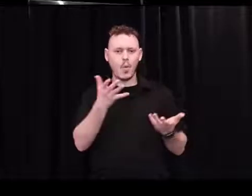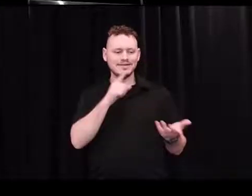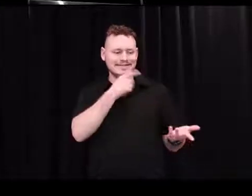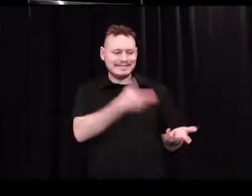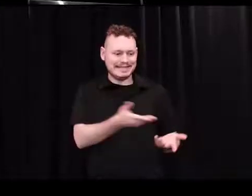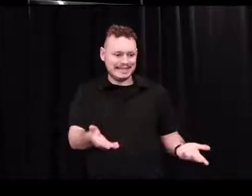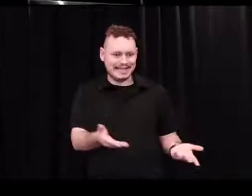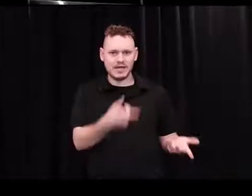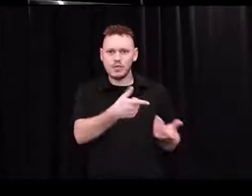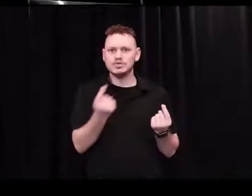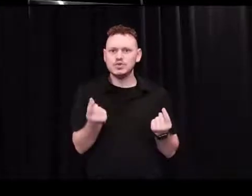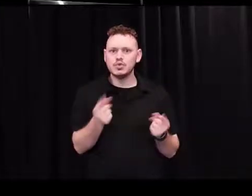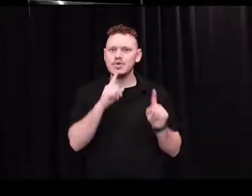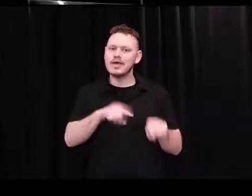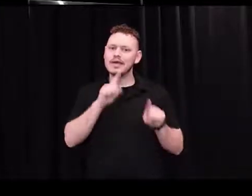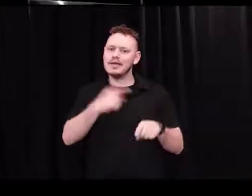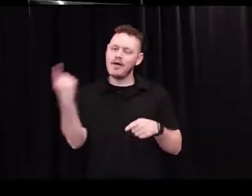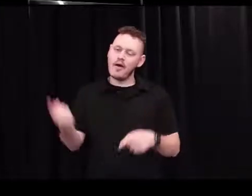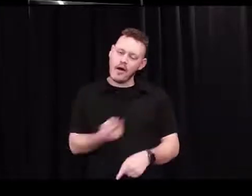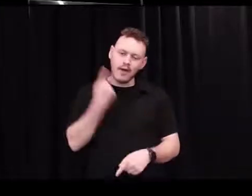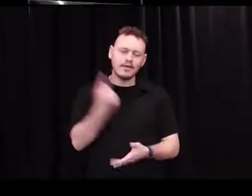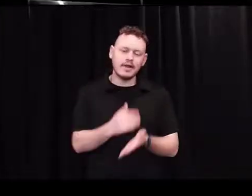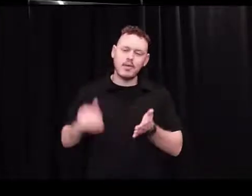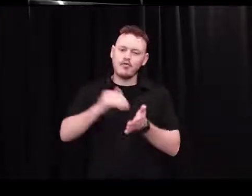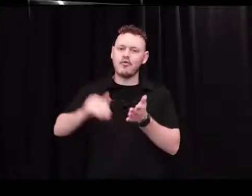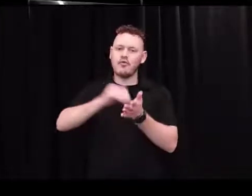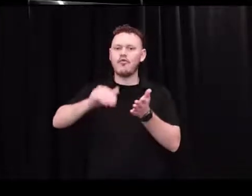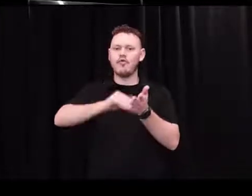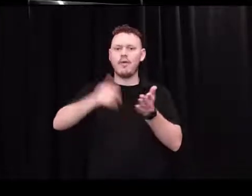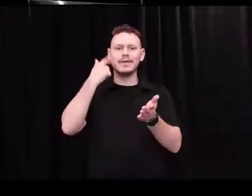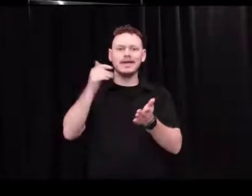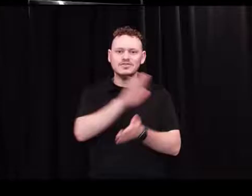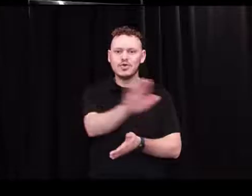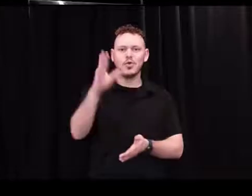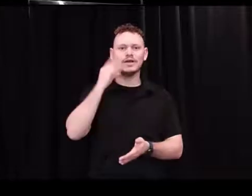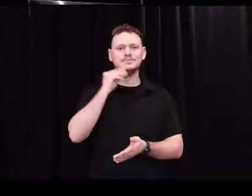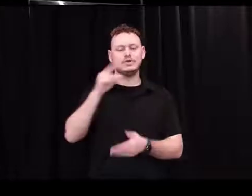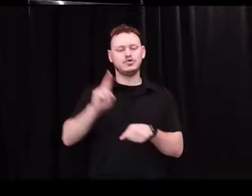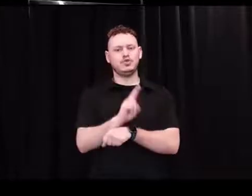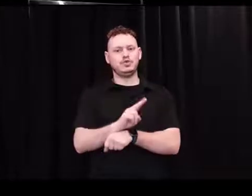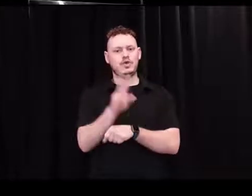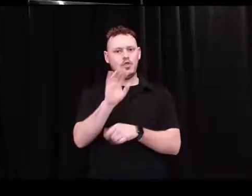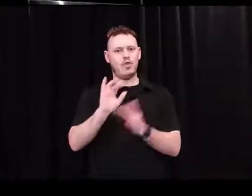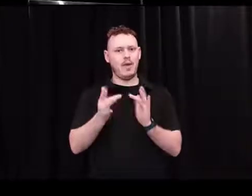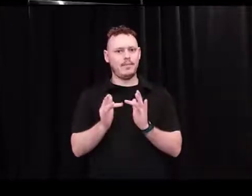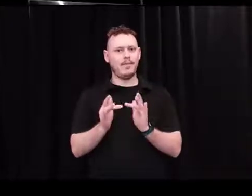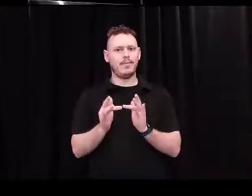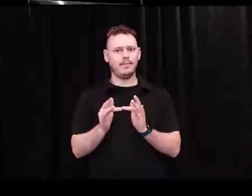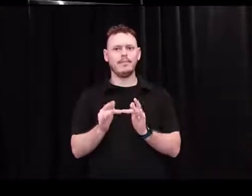that all the time over and over because of your experience using the web. So going back to you